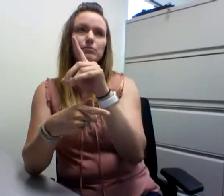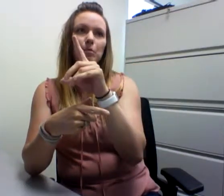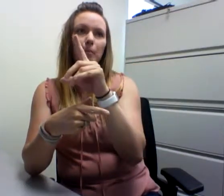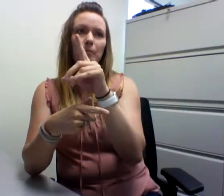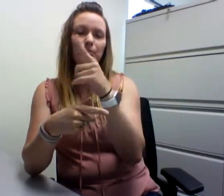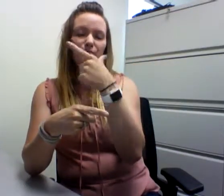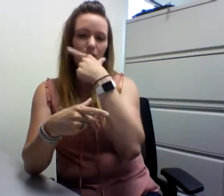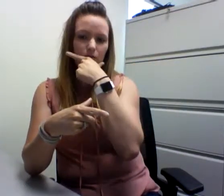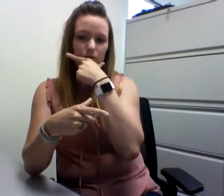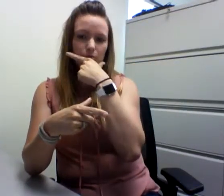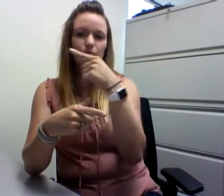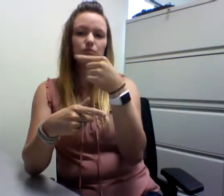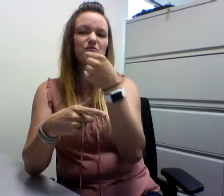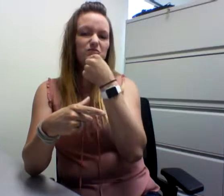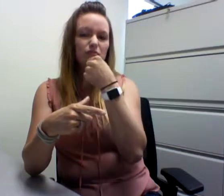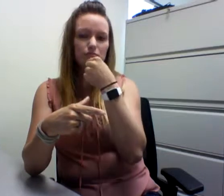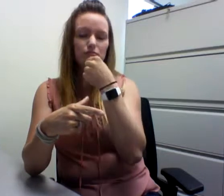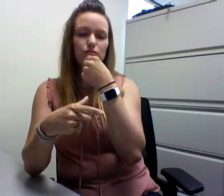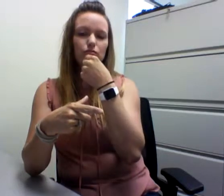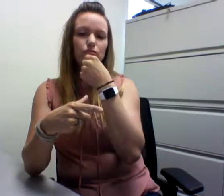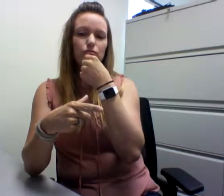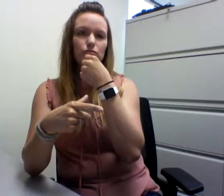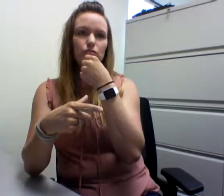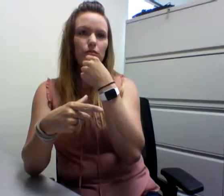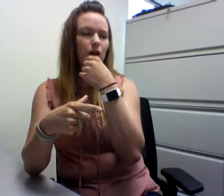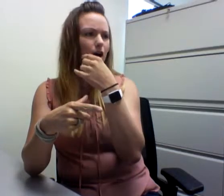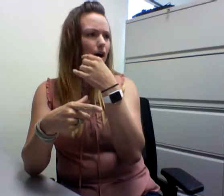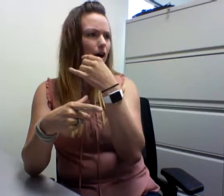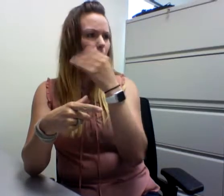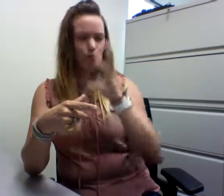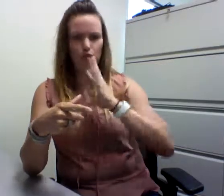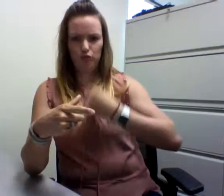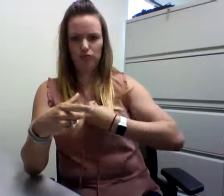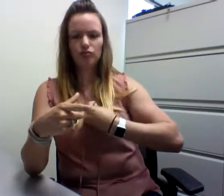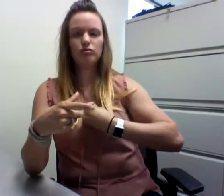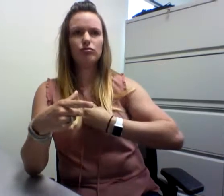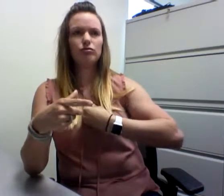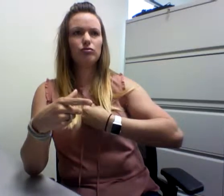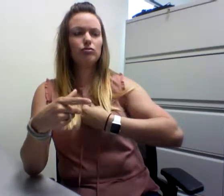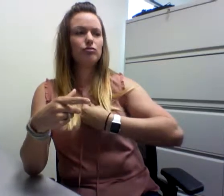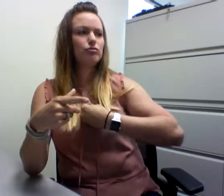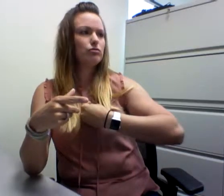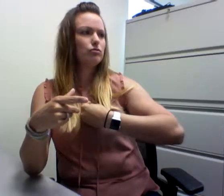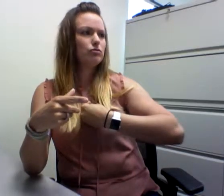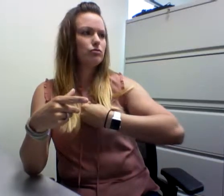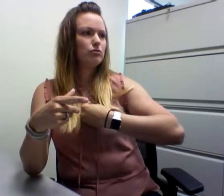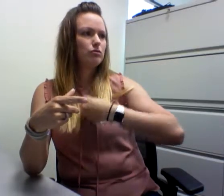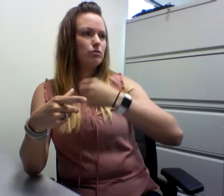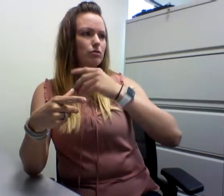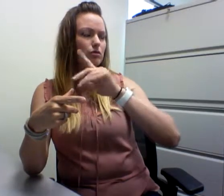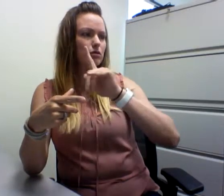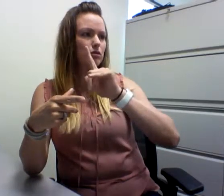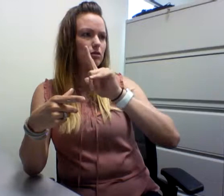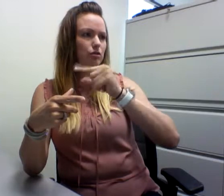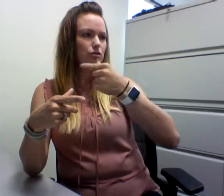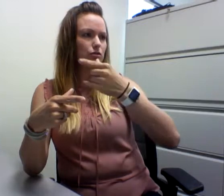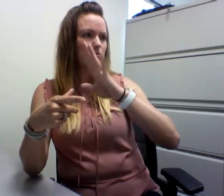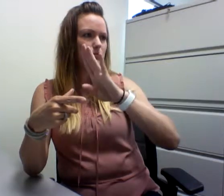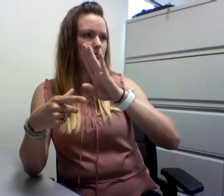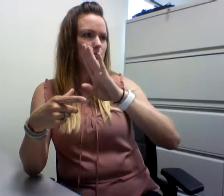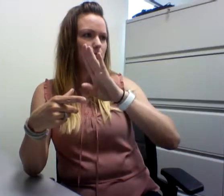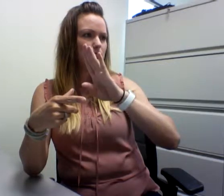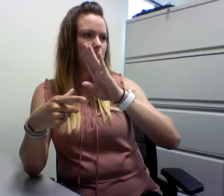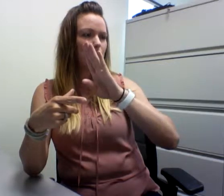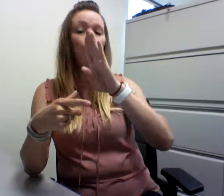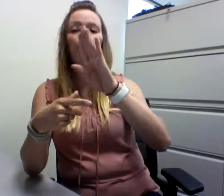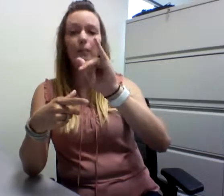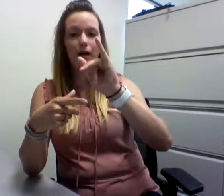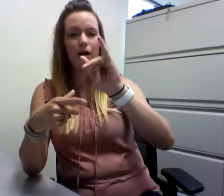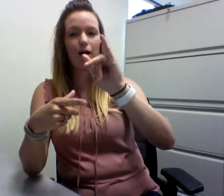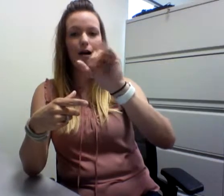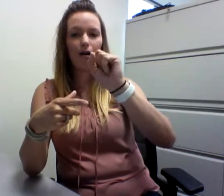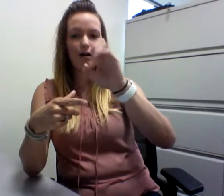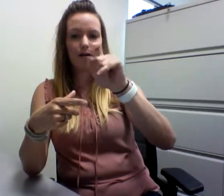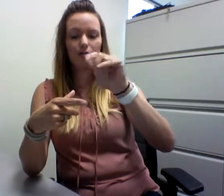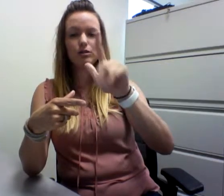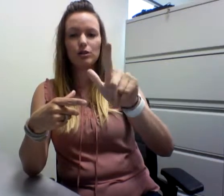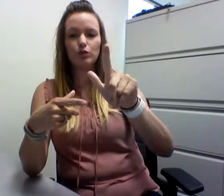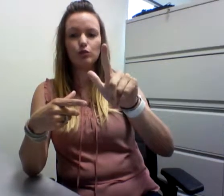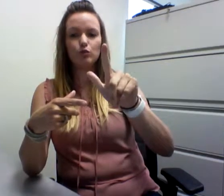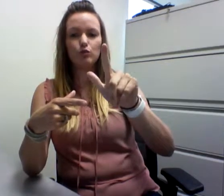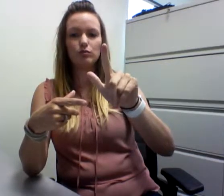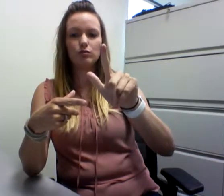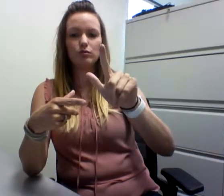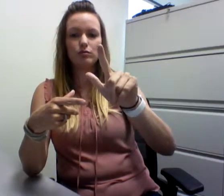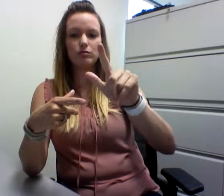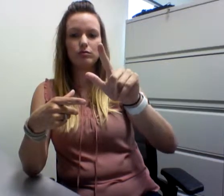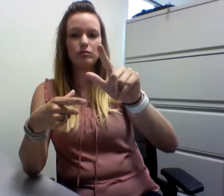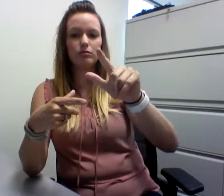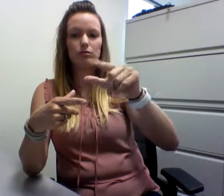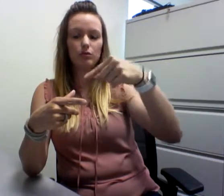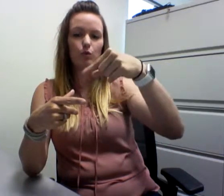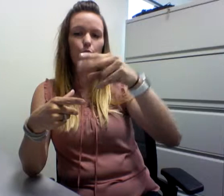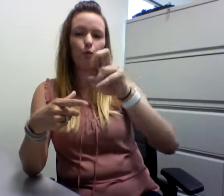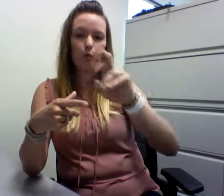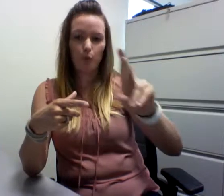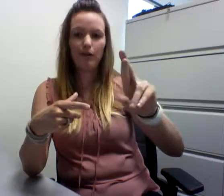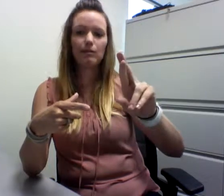Lesbian Gay Transgender Bisexual Queer